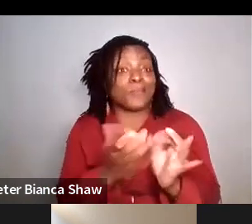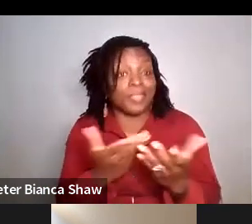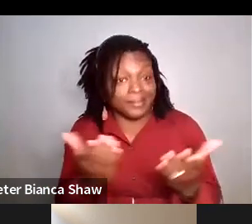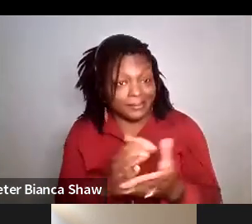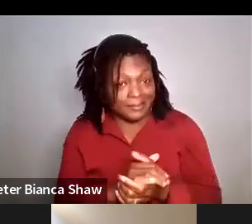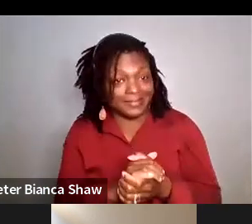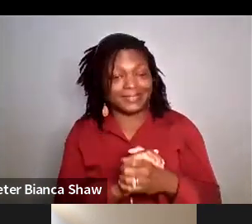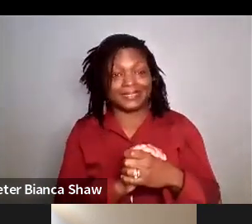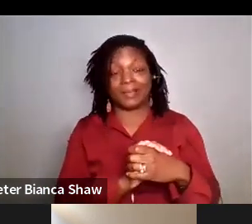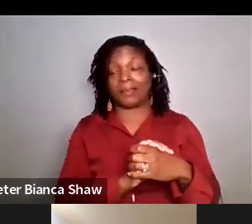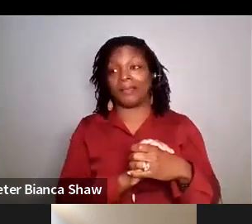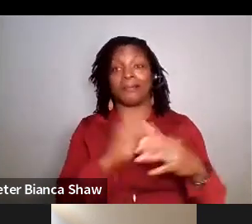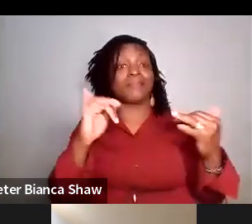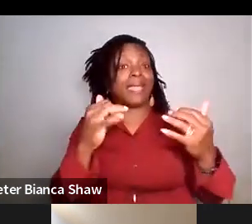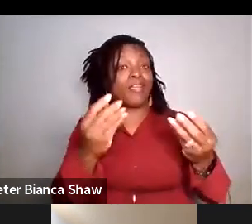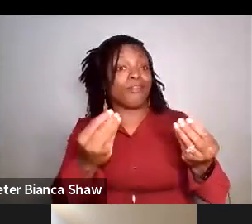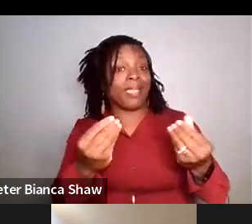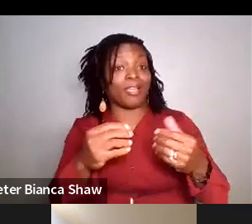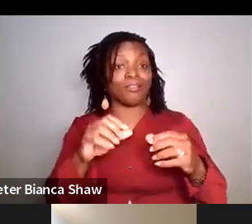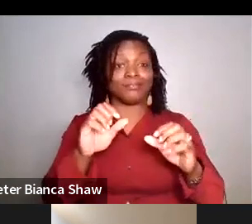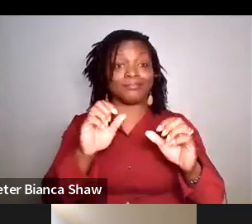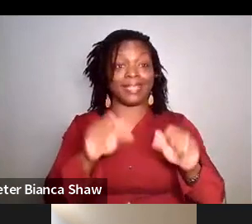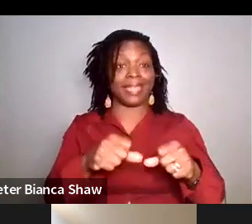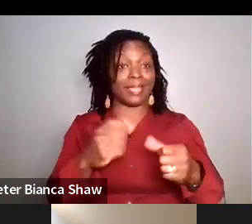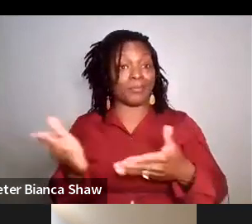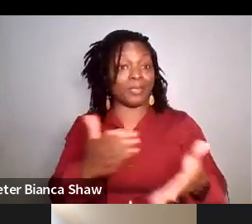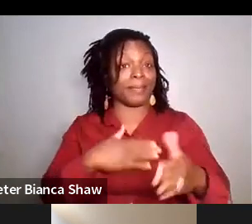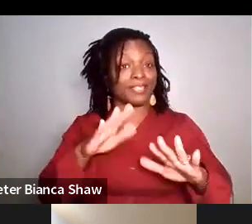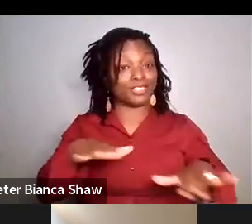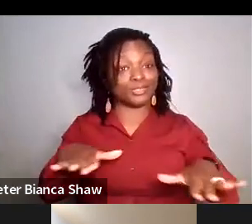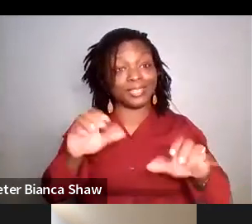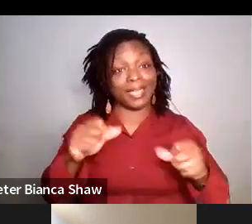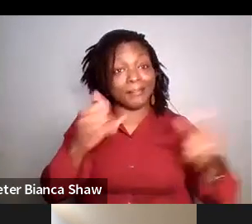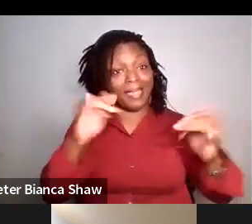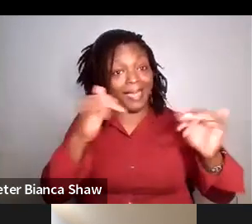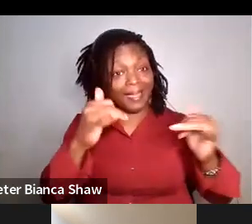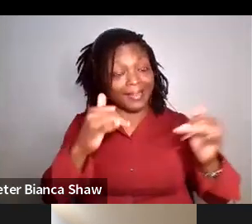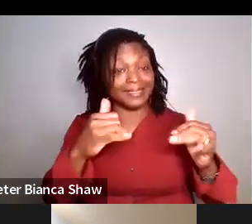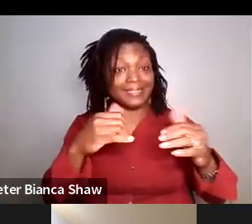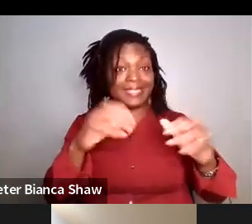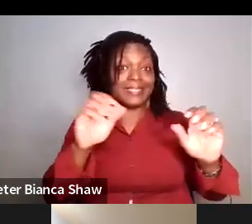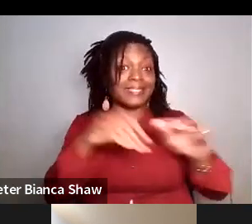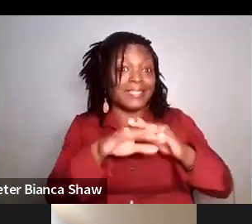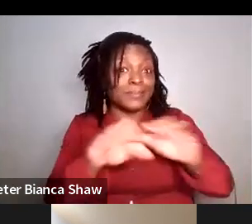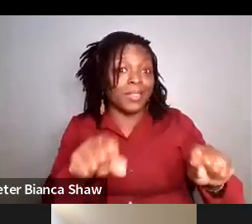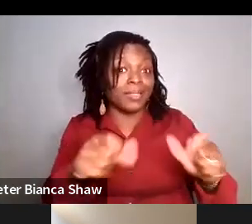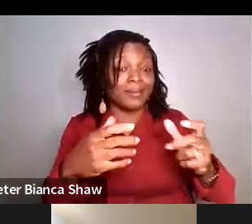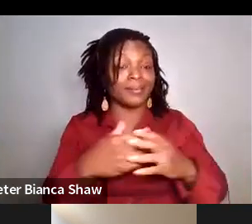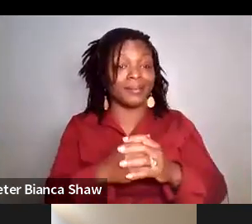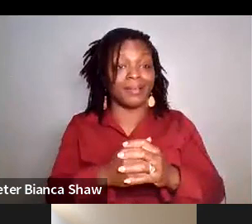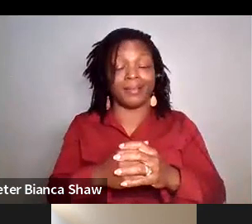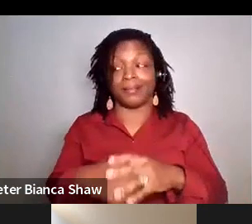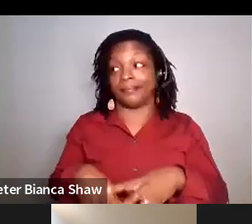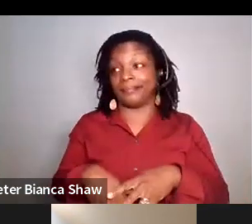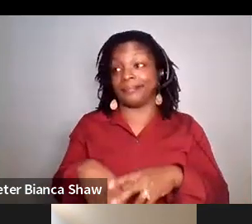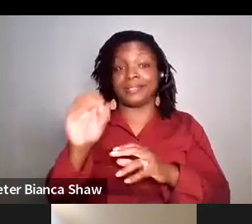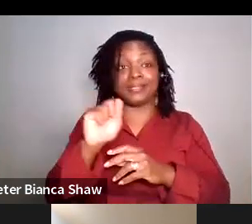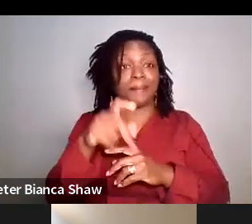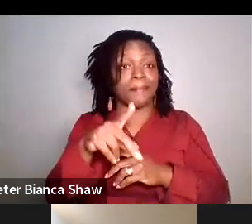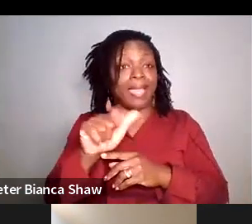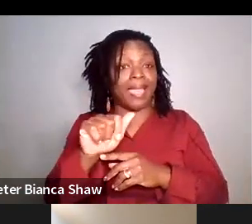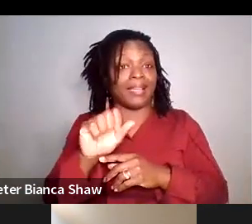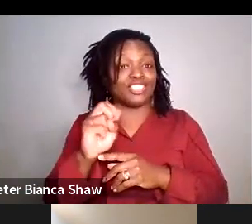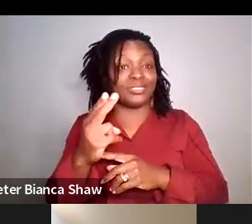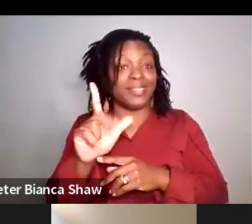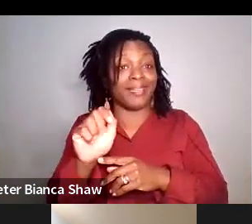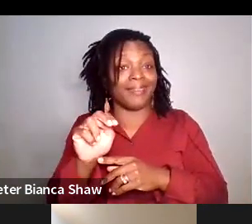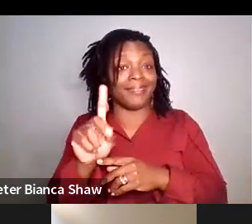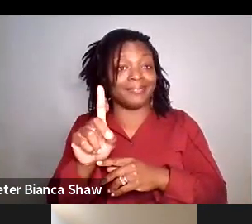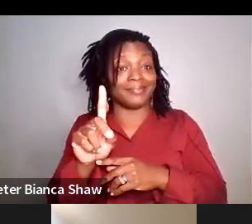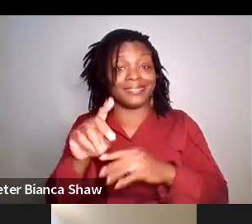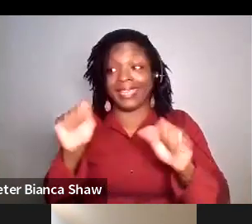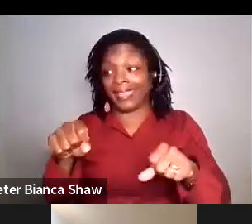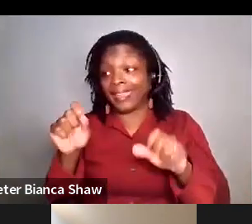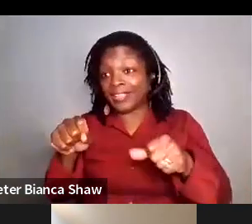Accessible playgrounds, You know places where they could go splash plants that they can actually get to and be on that sort of thing.